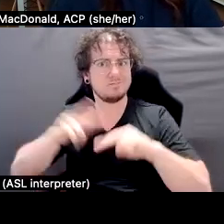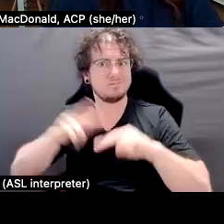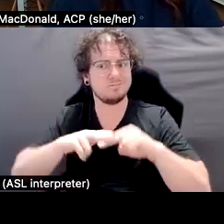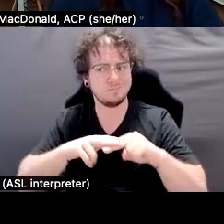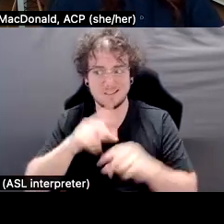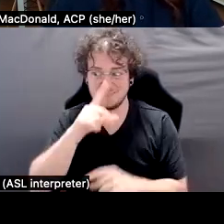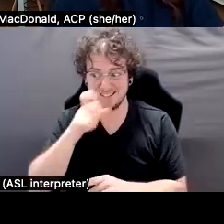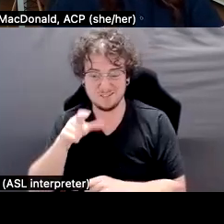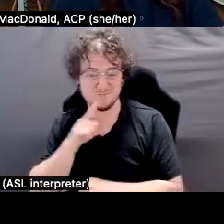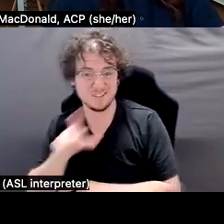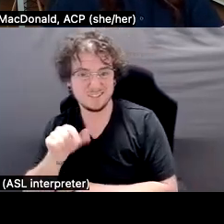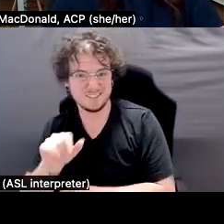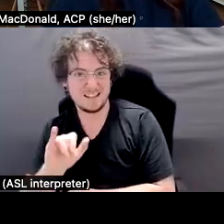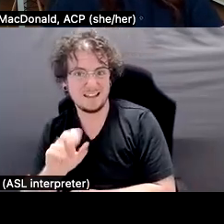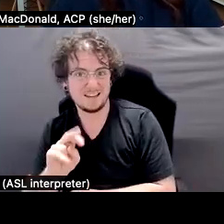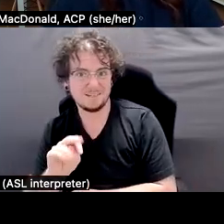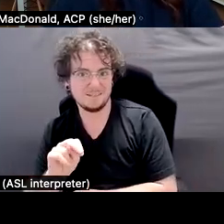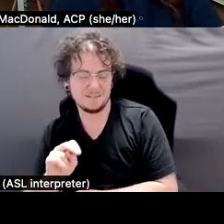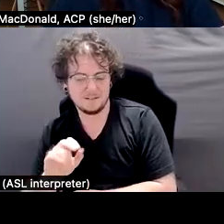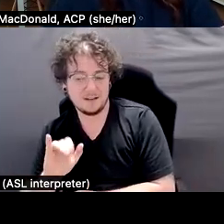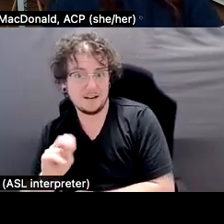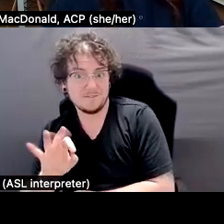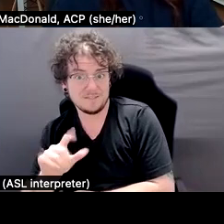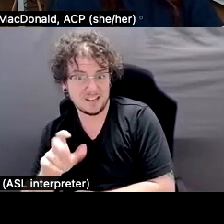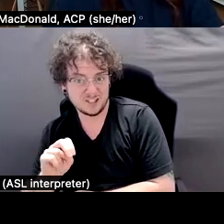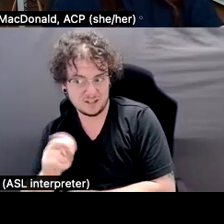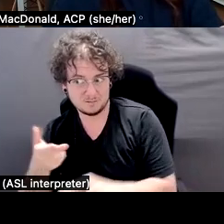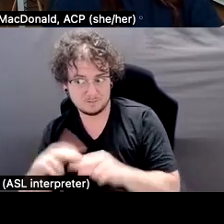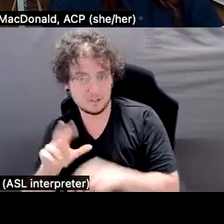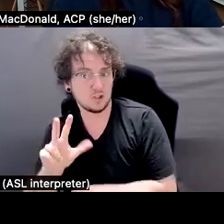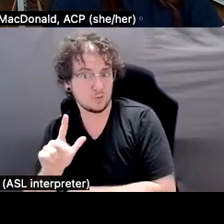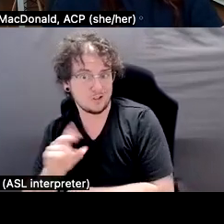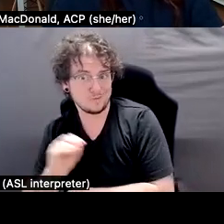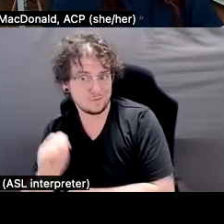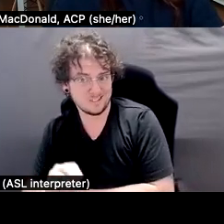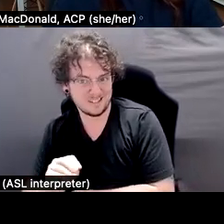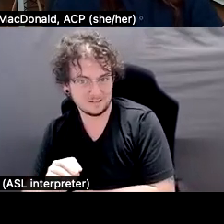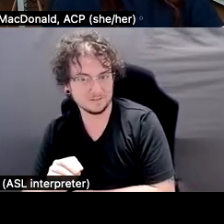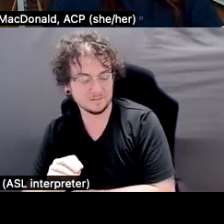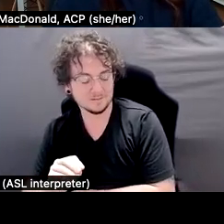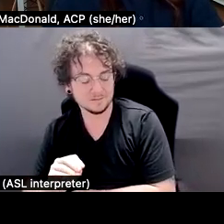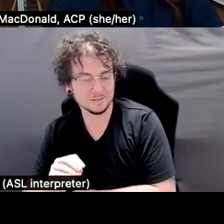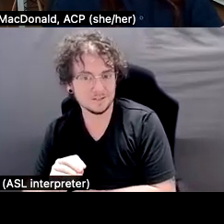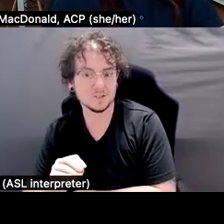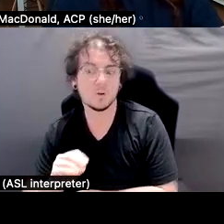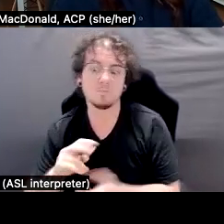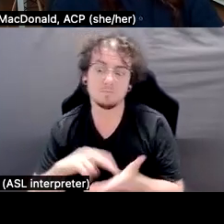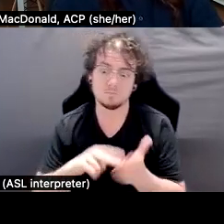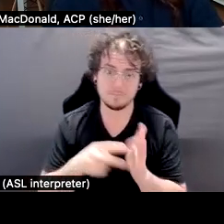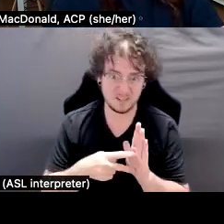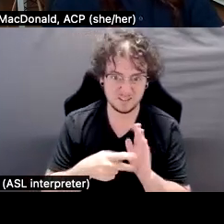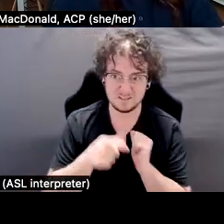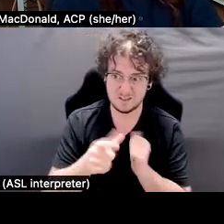increased...well, not only but has increased 23% since 2018. So, salaries have outpaced inflation